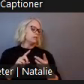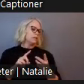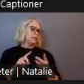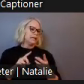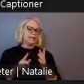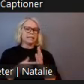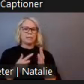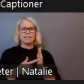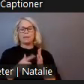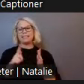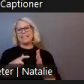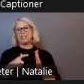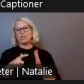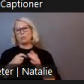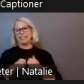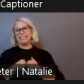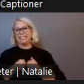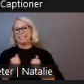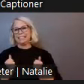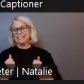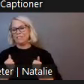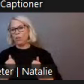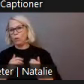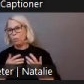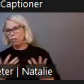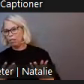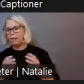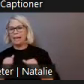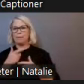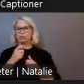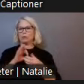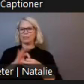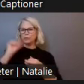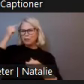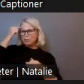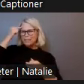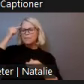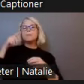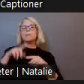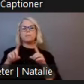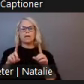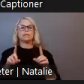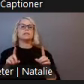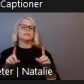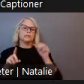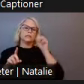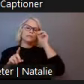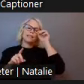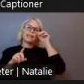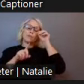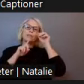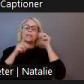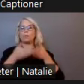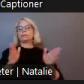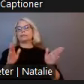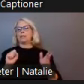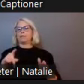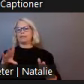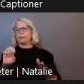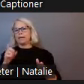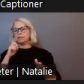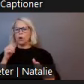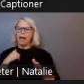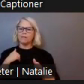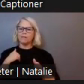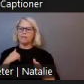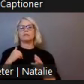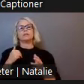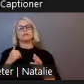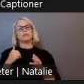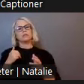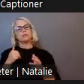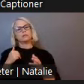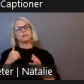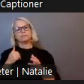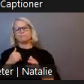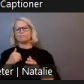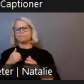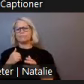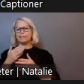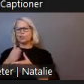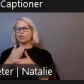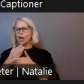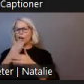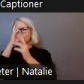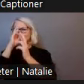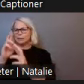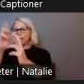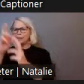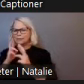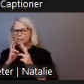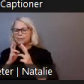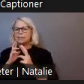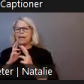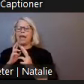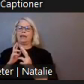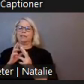are also active members of the community and participating in outreach event and that we